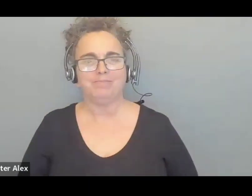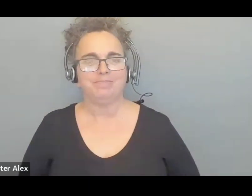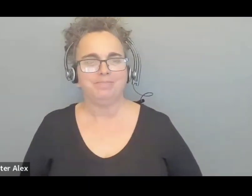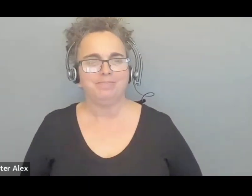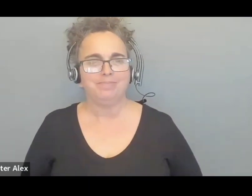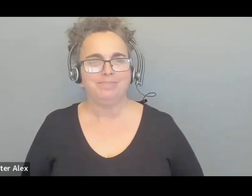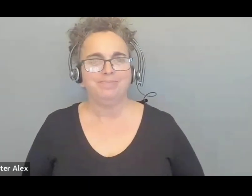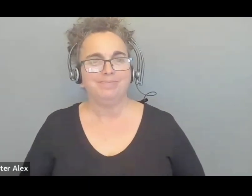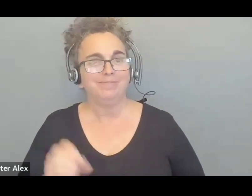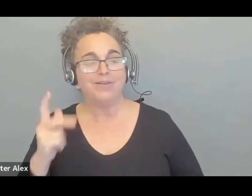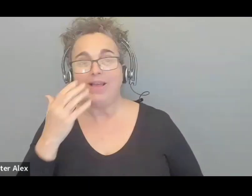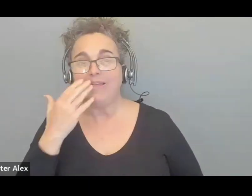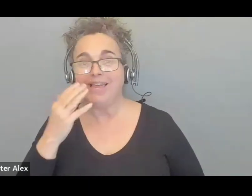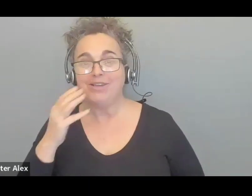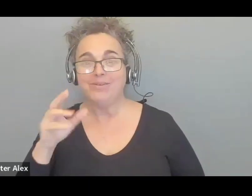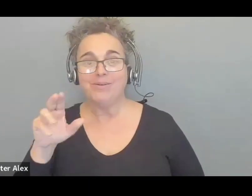Thank you Nandita. Tiara?